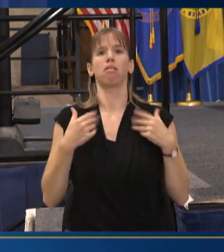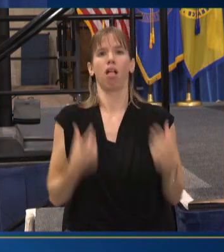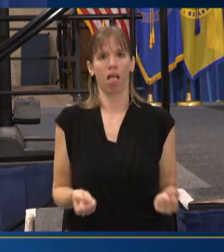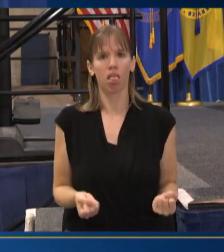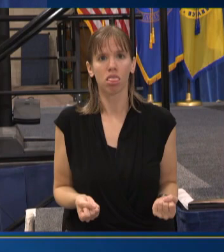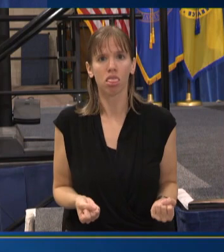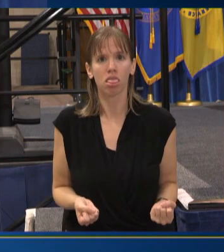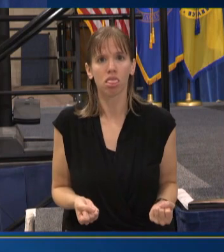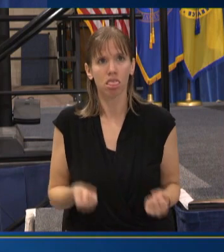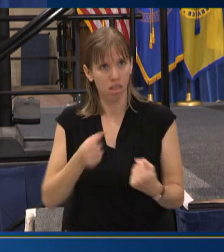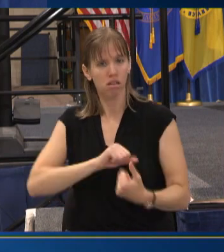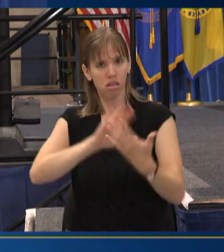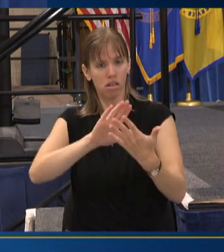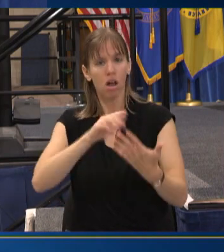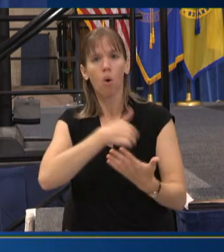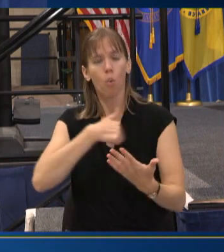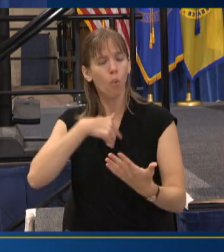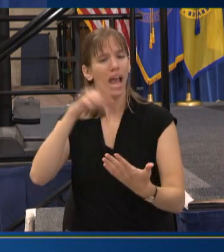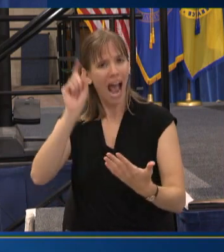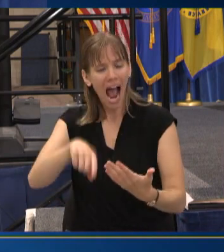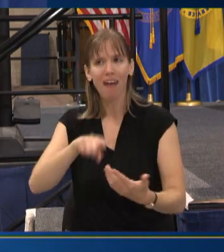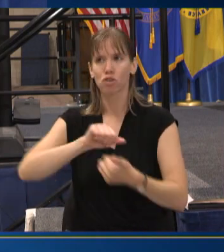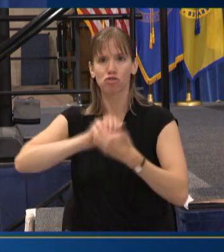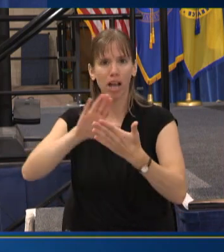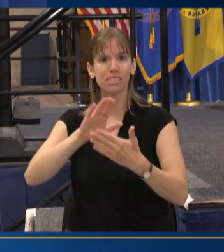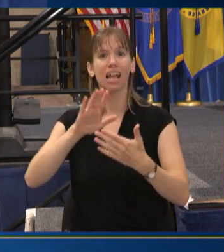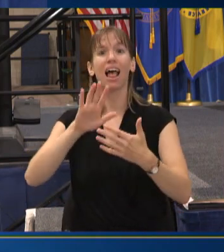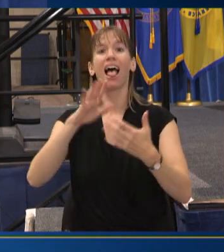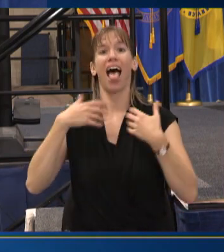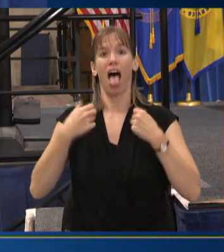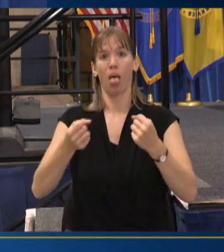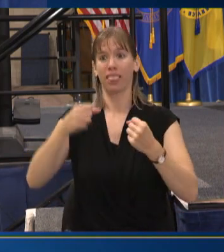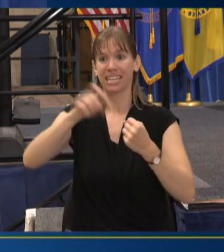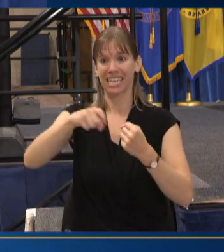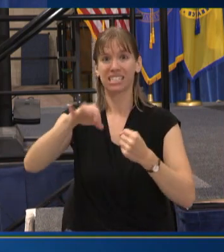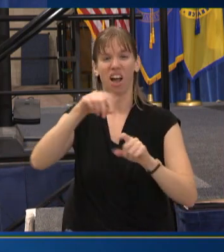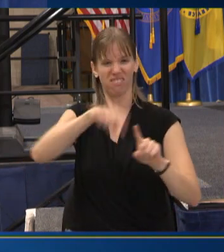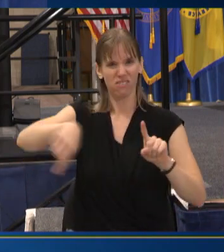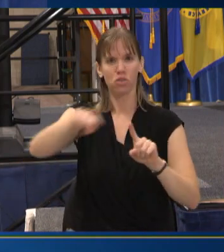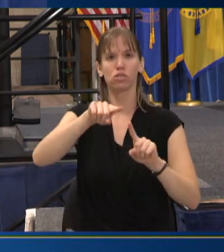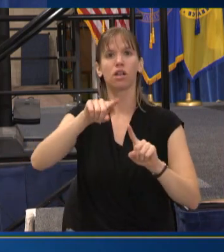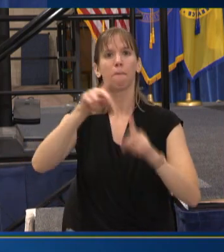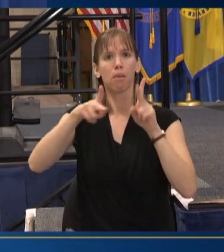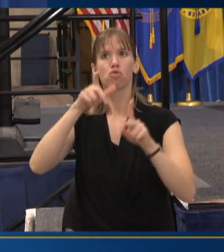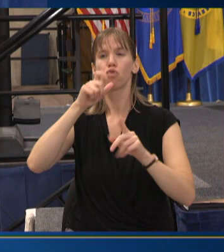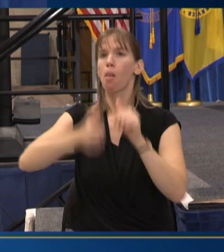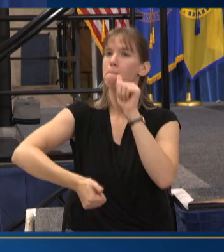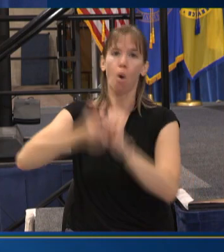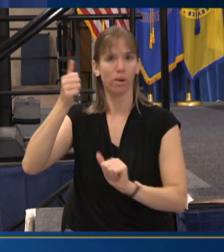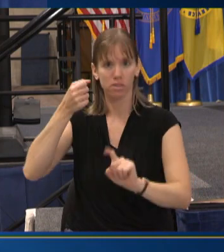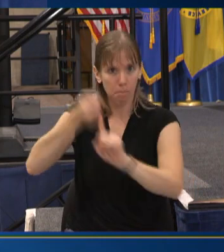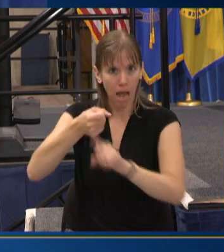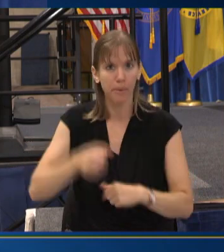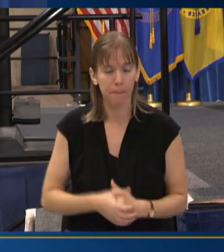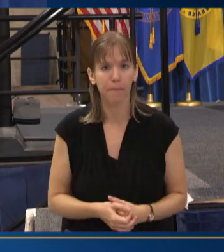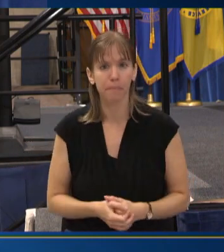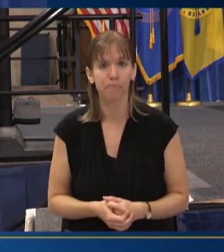effective actions must address the health needs of frontline communities. For all of these reasons and more, we